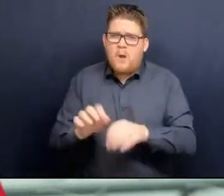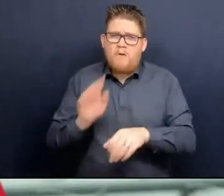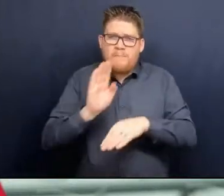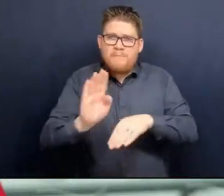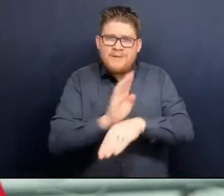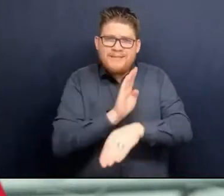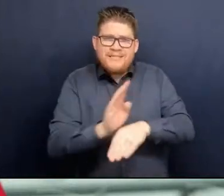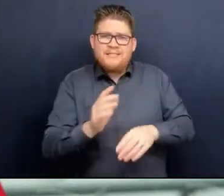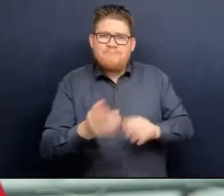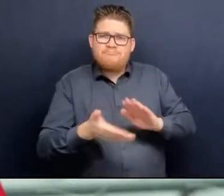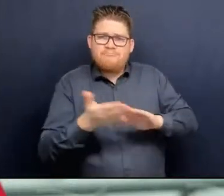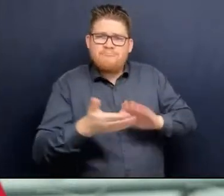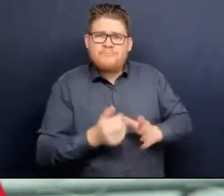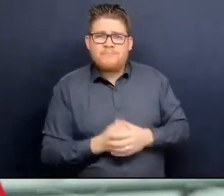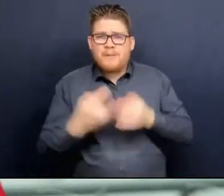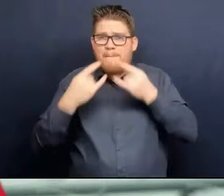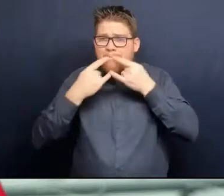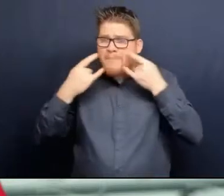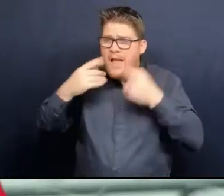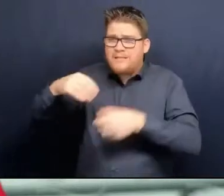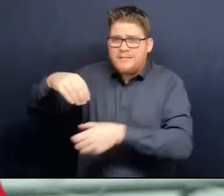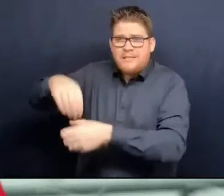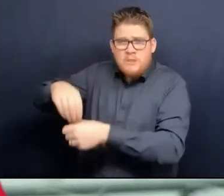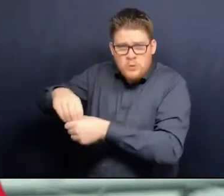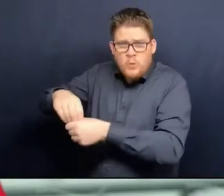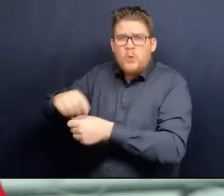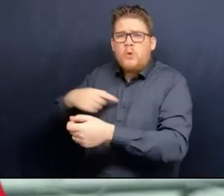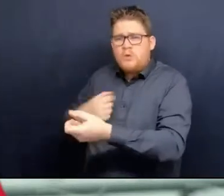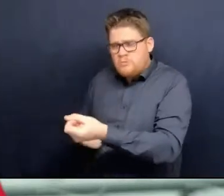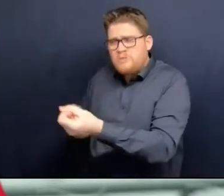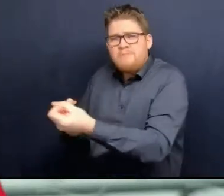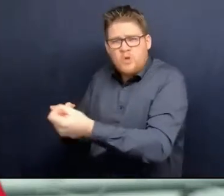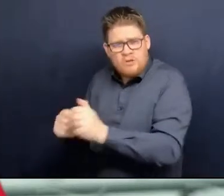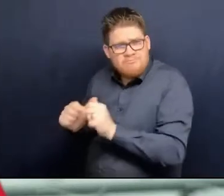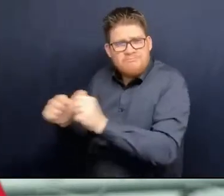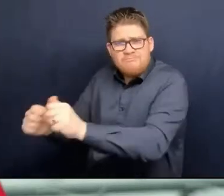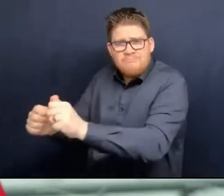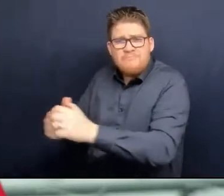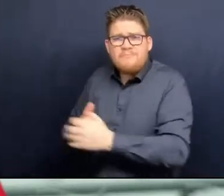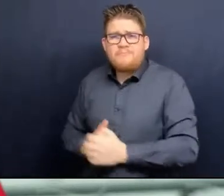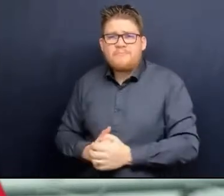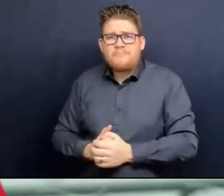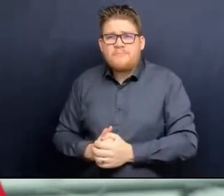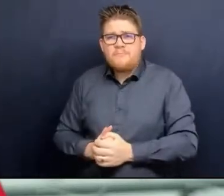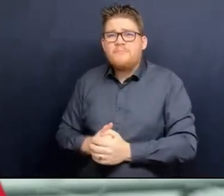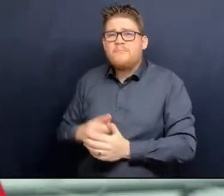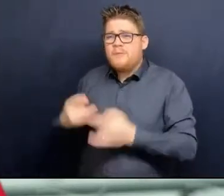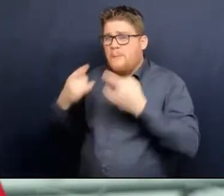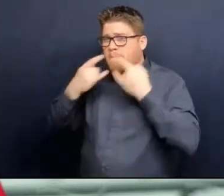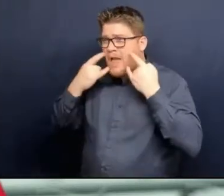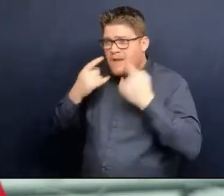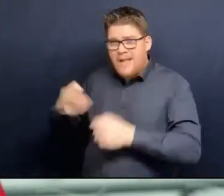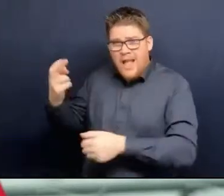situations that masking will still be supported in many of those indoor environments where we know it is riskier, and it